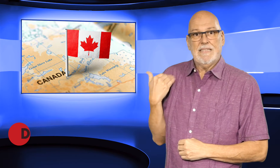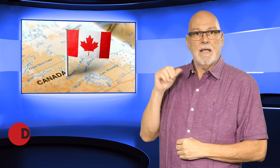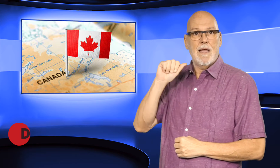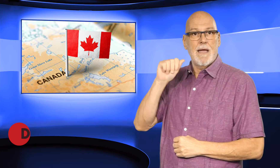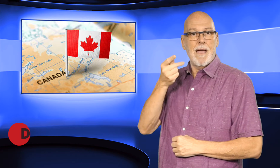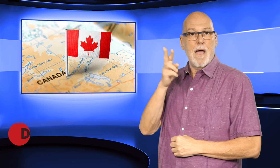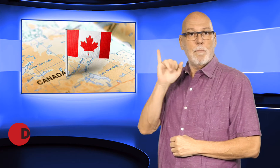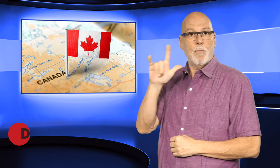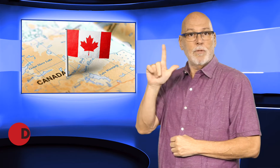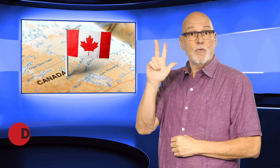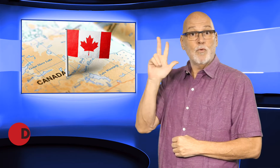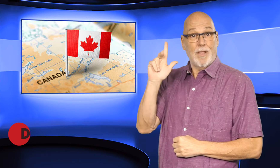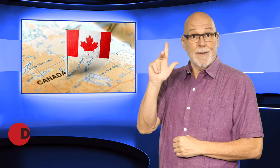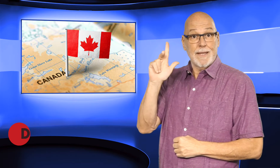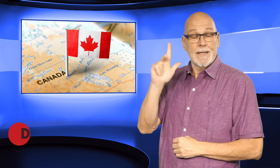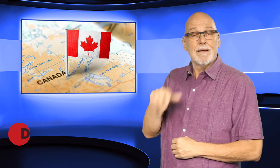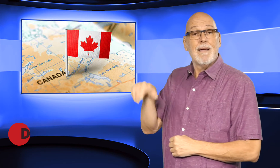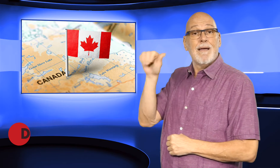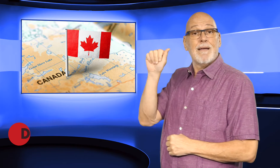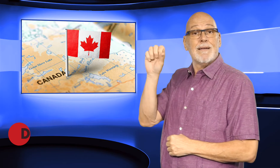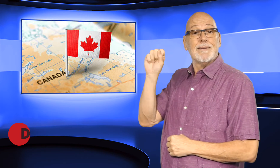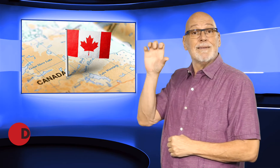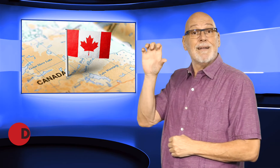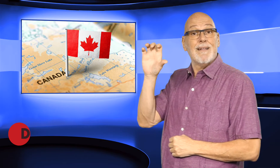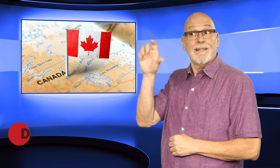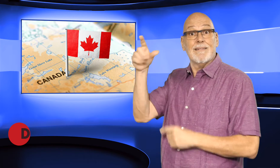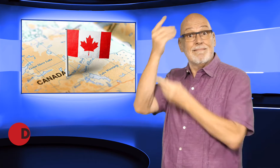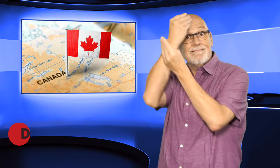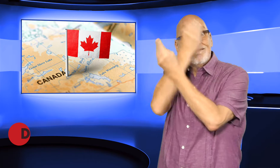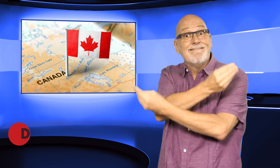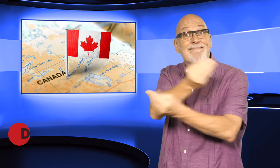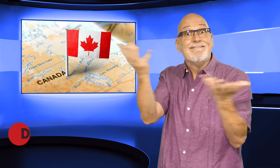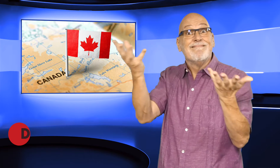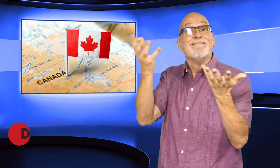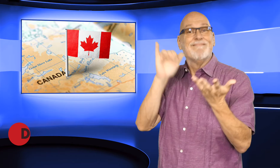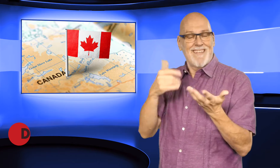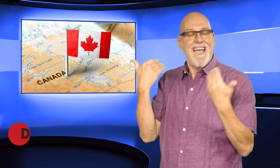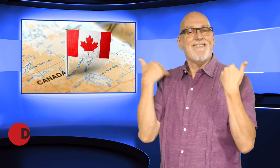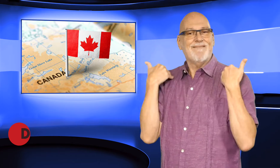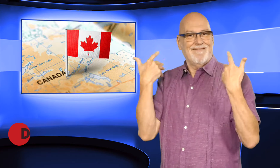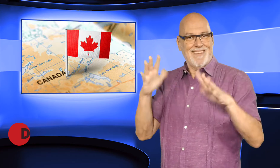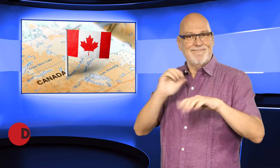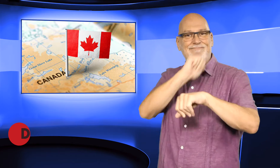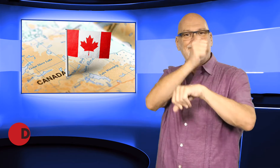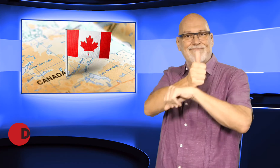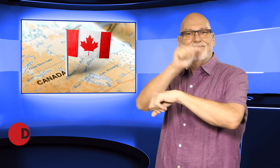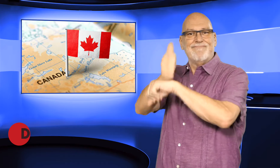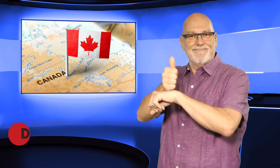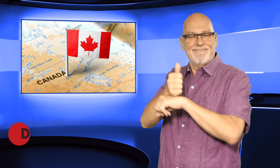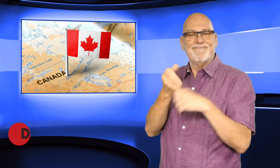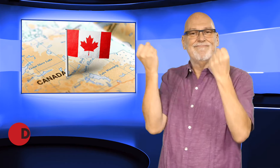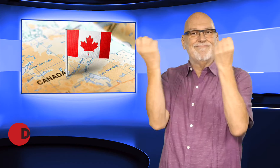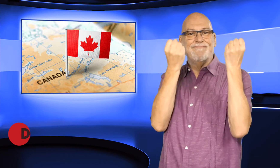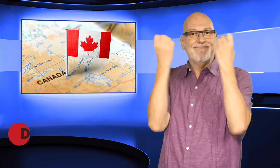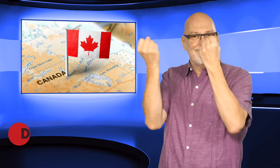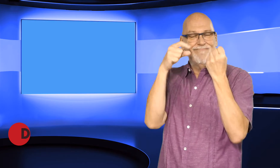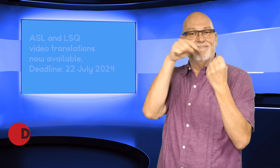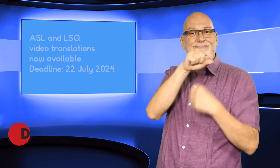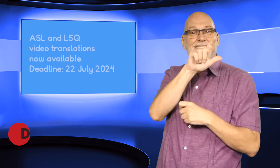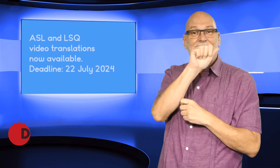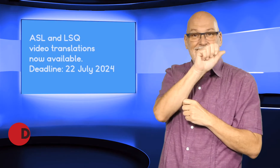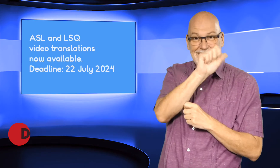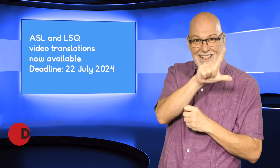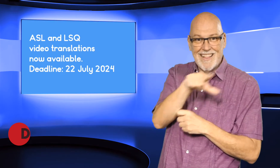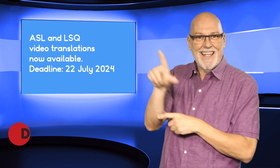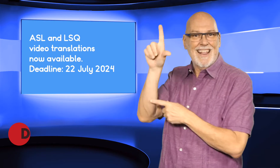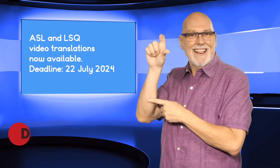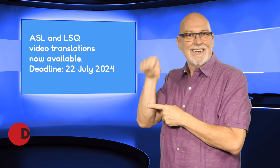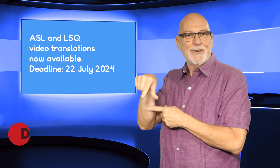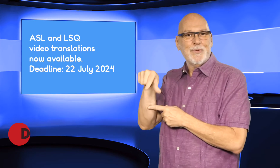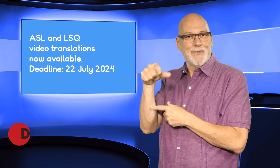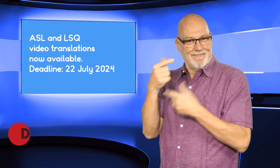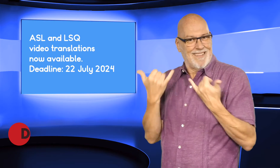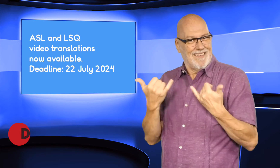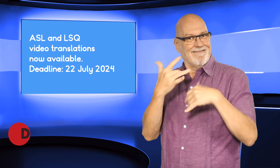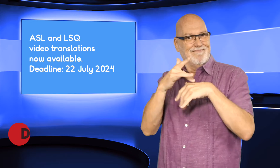On April 23, ASC announced that both ASL and LSQ versions